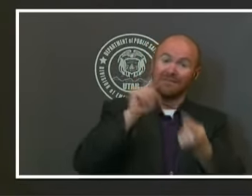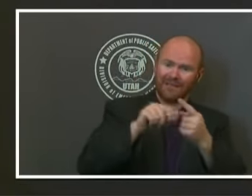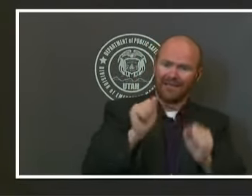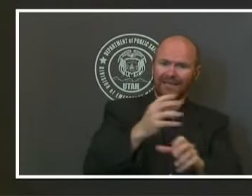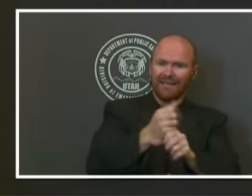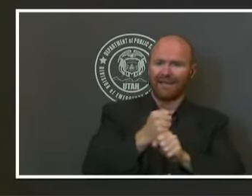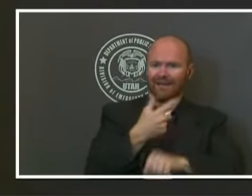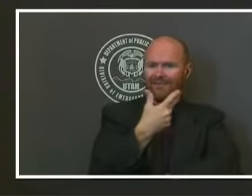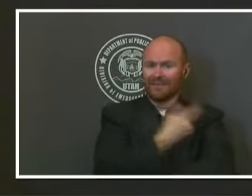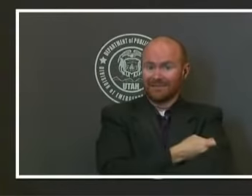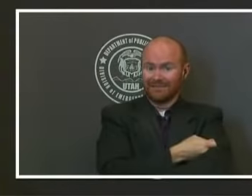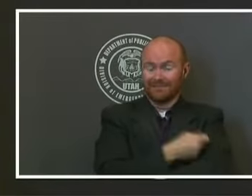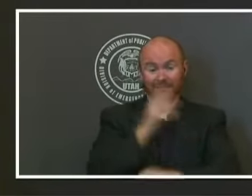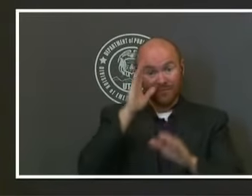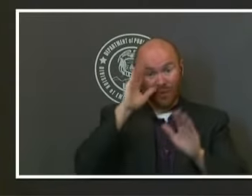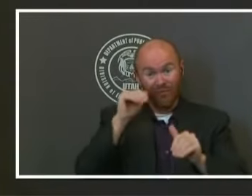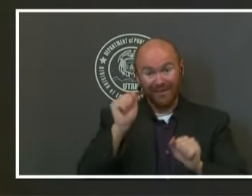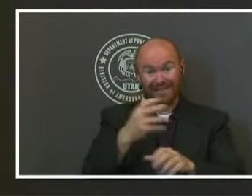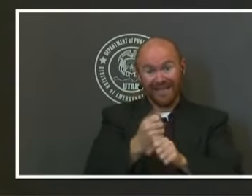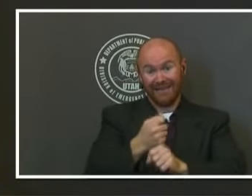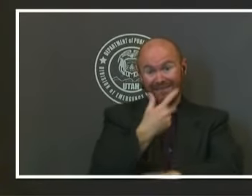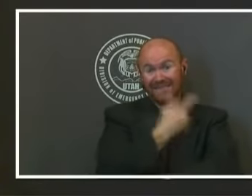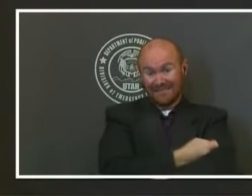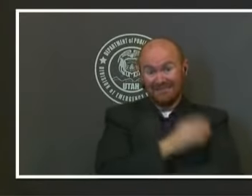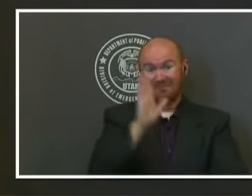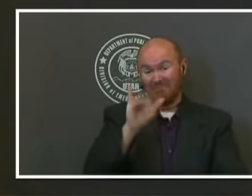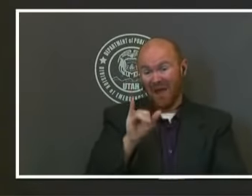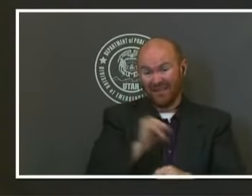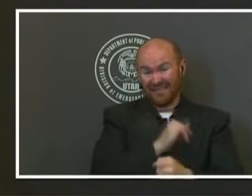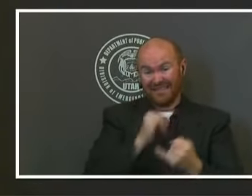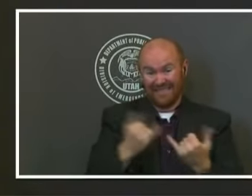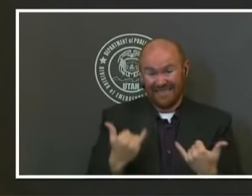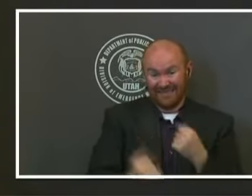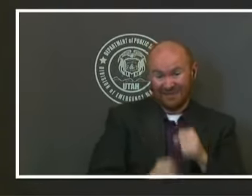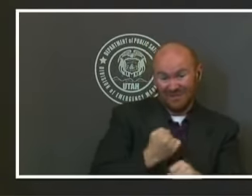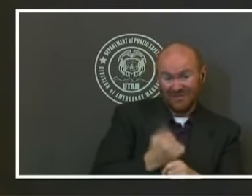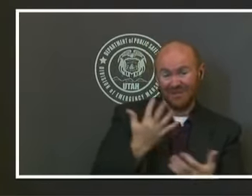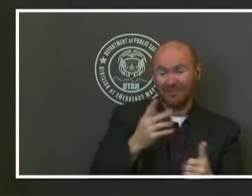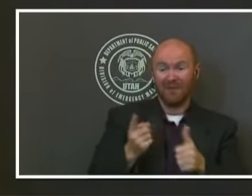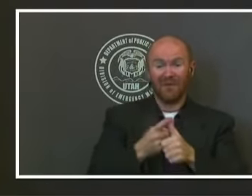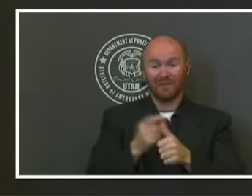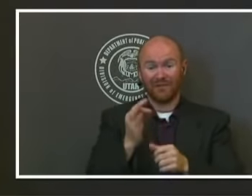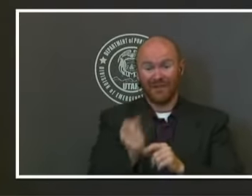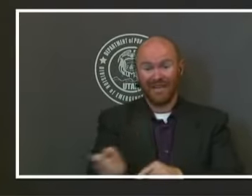will happen maybe by the end of the year the